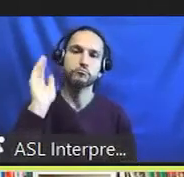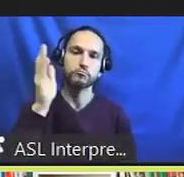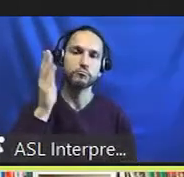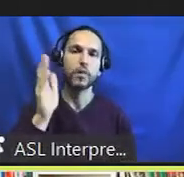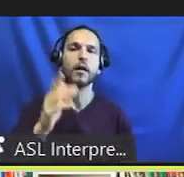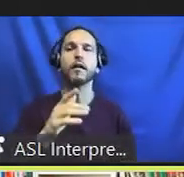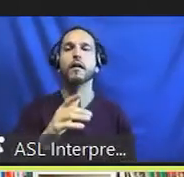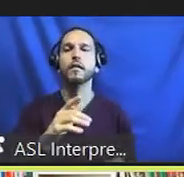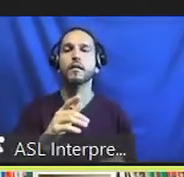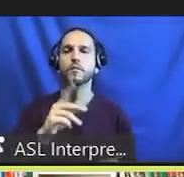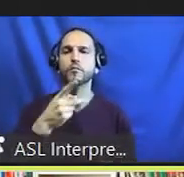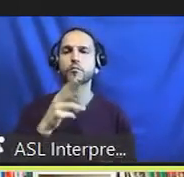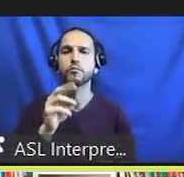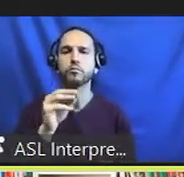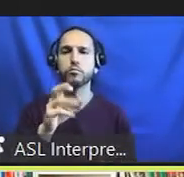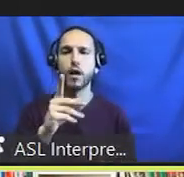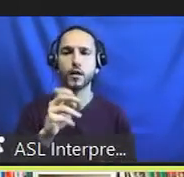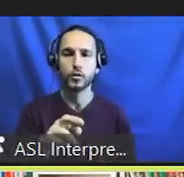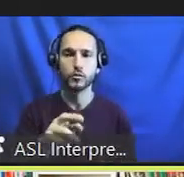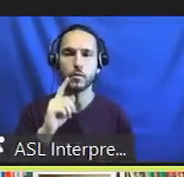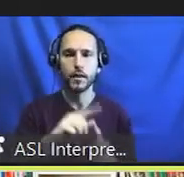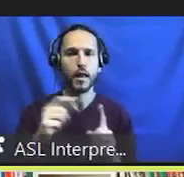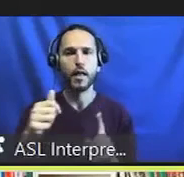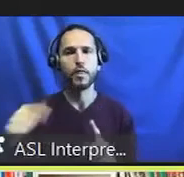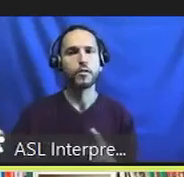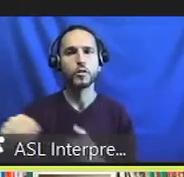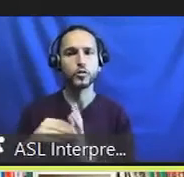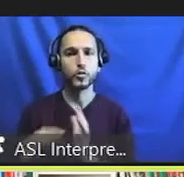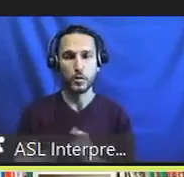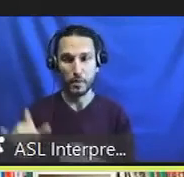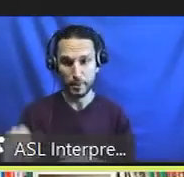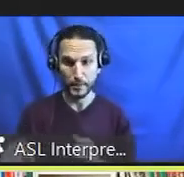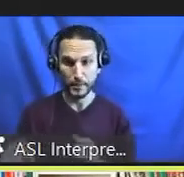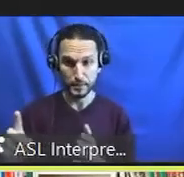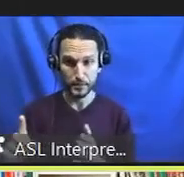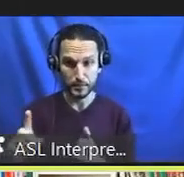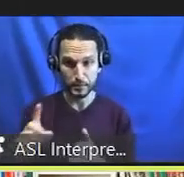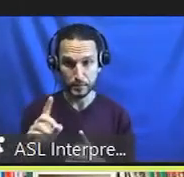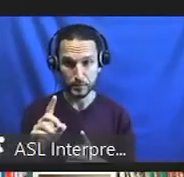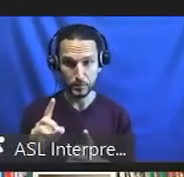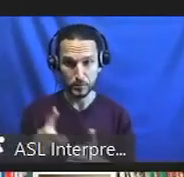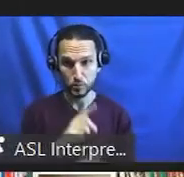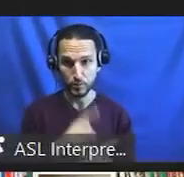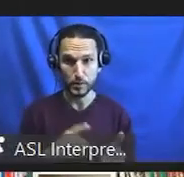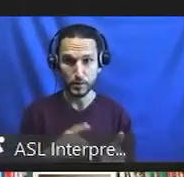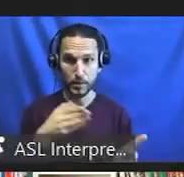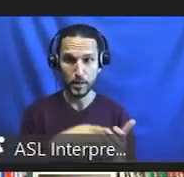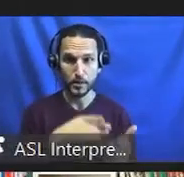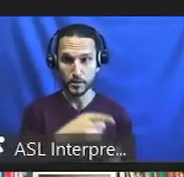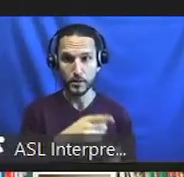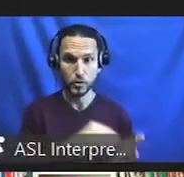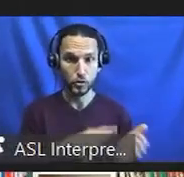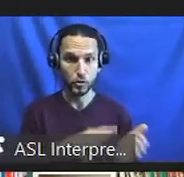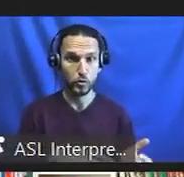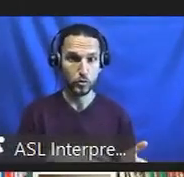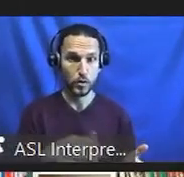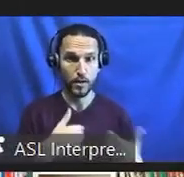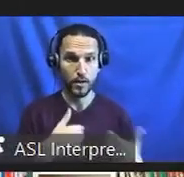So would this not be discriminatory towards the students with a disability? No. [CHUCKLES] No.